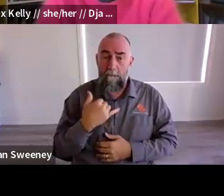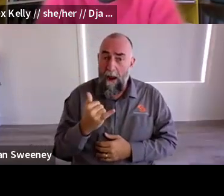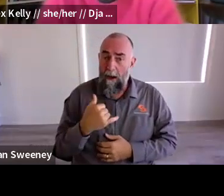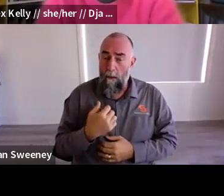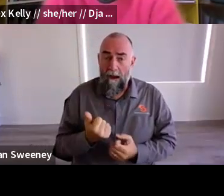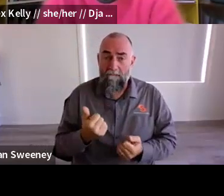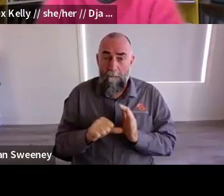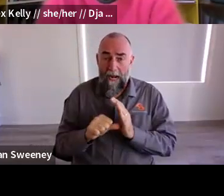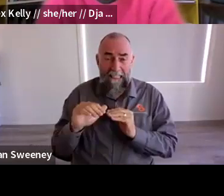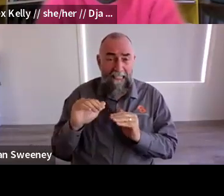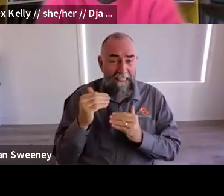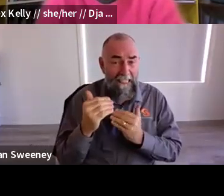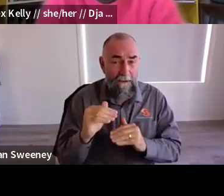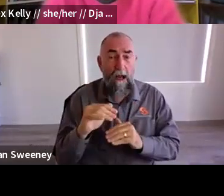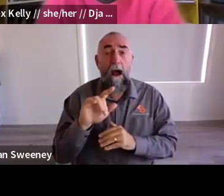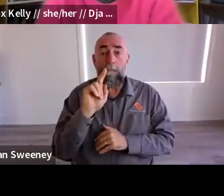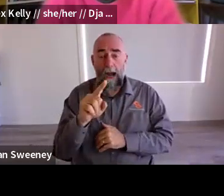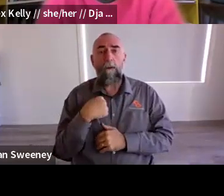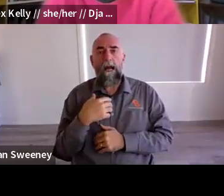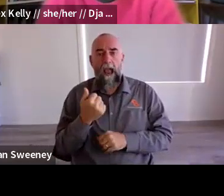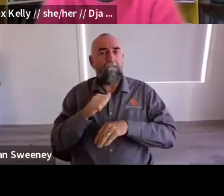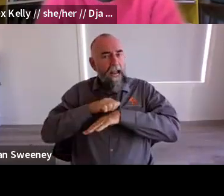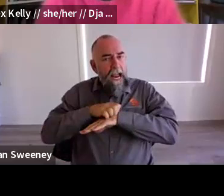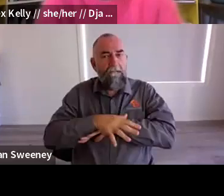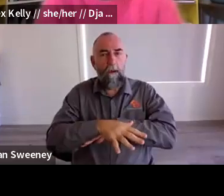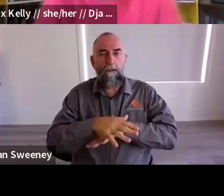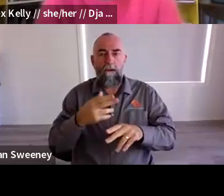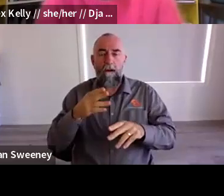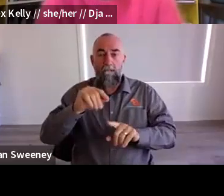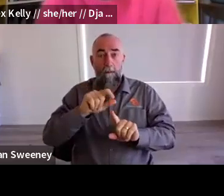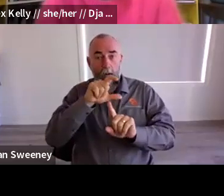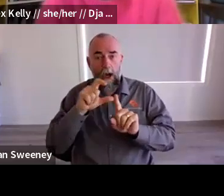the climate crisis that we face. It's a really - we can be really powerful in